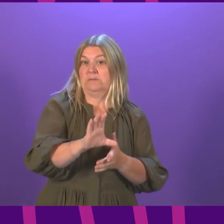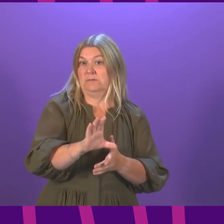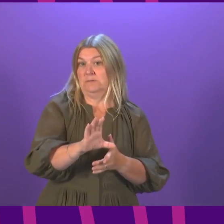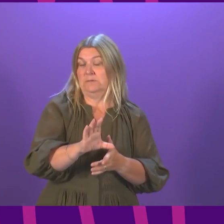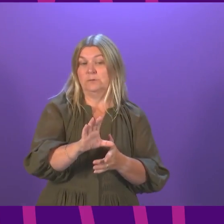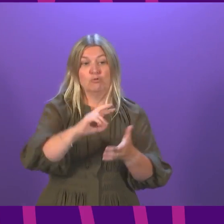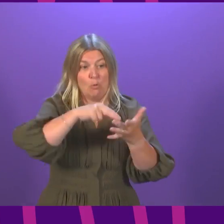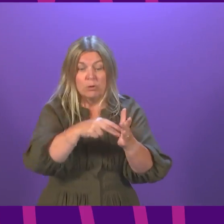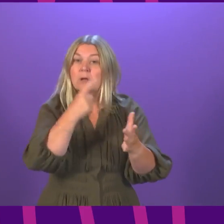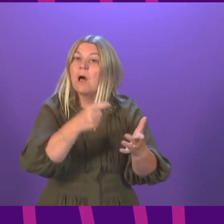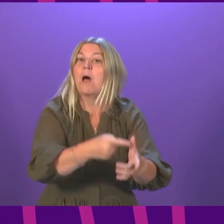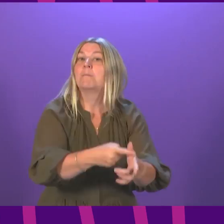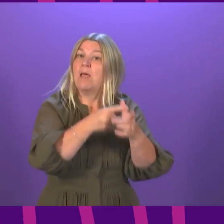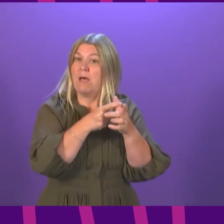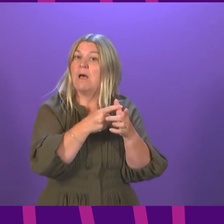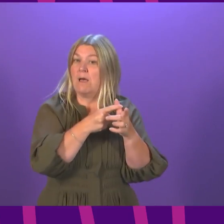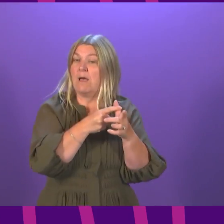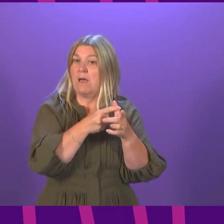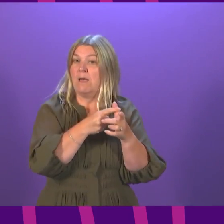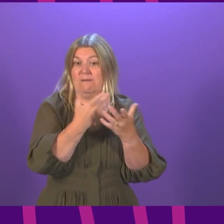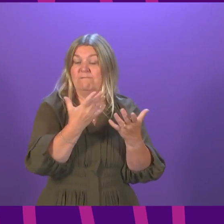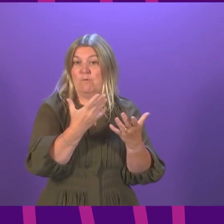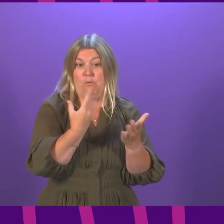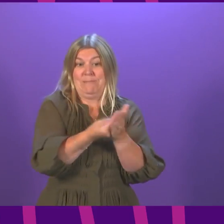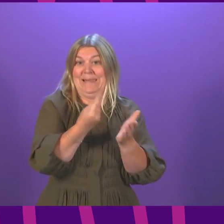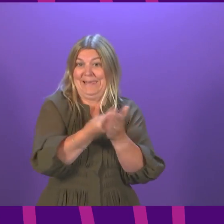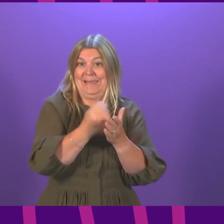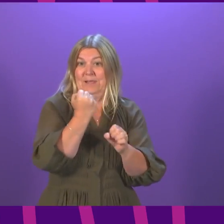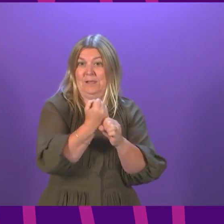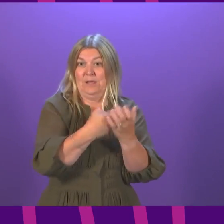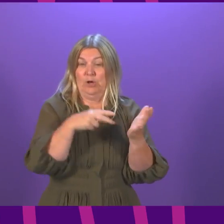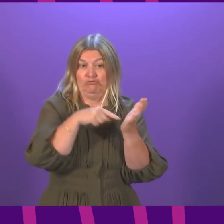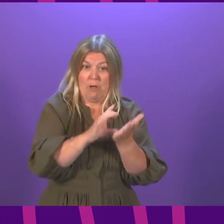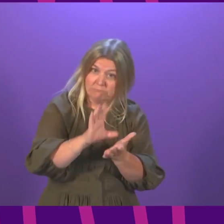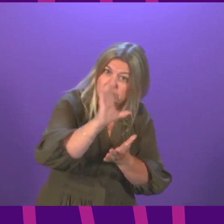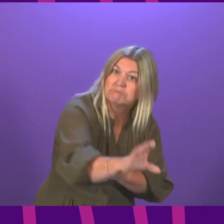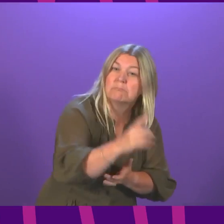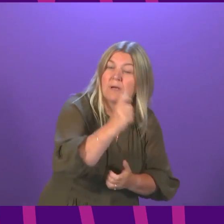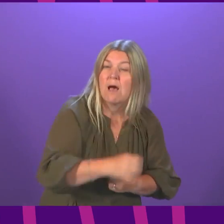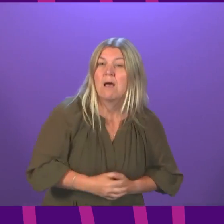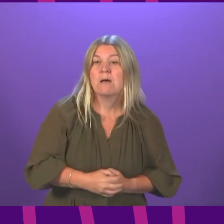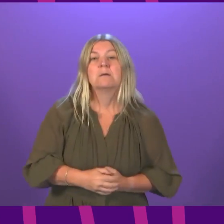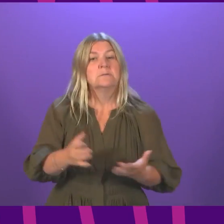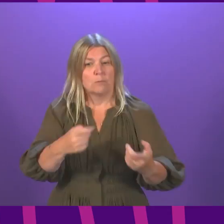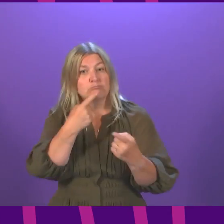grants. Since March, we have provided £3.5 million in new funding for around 80 projects.